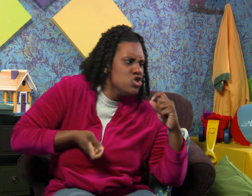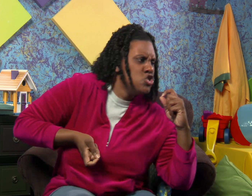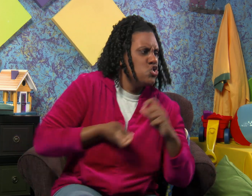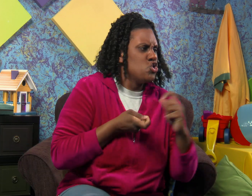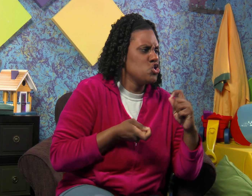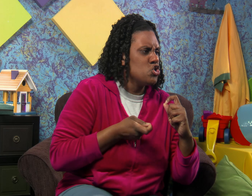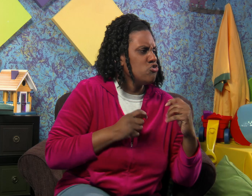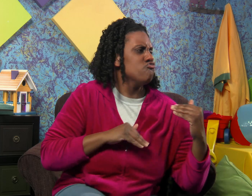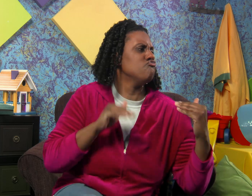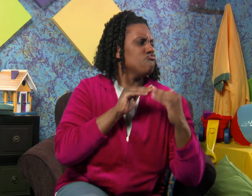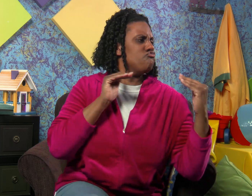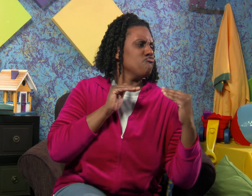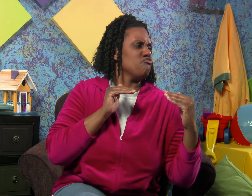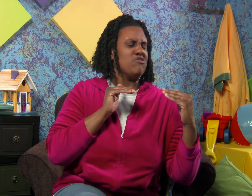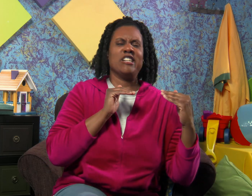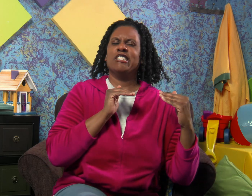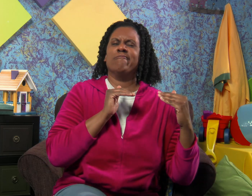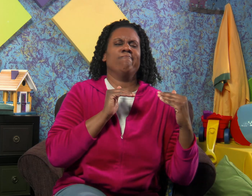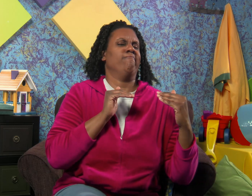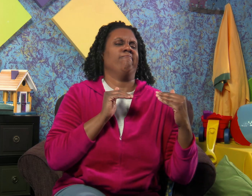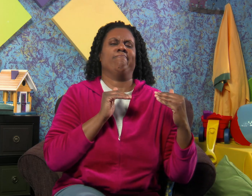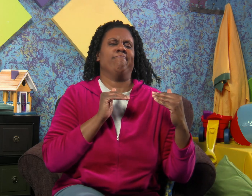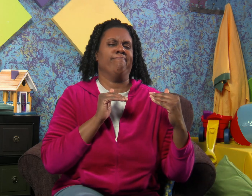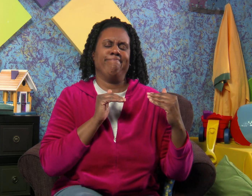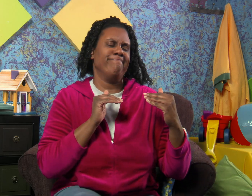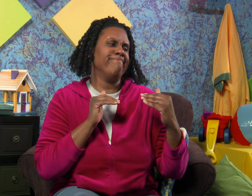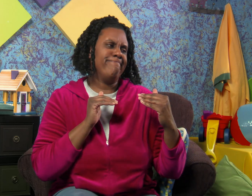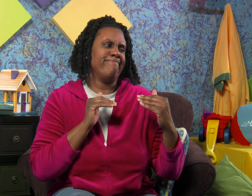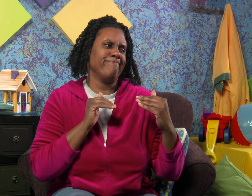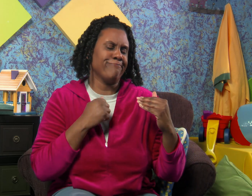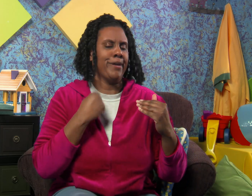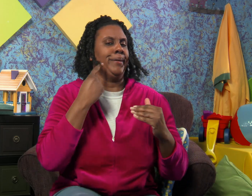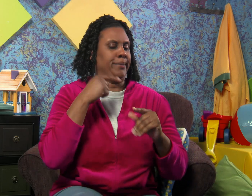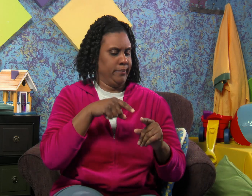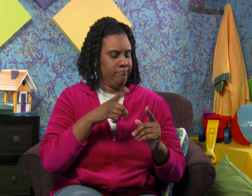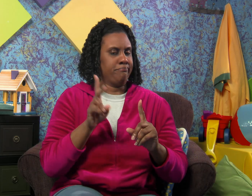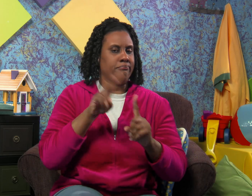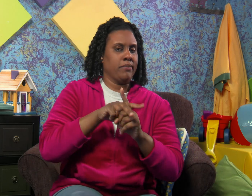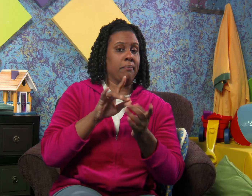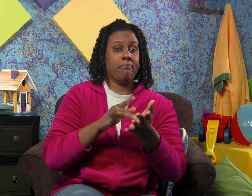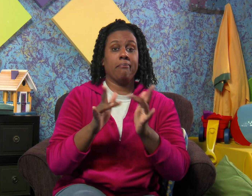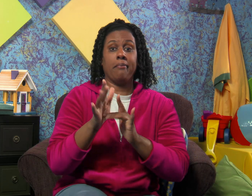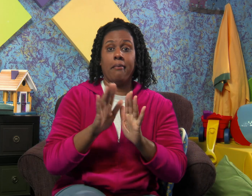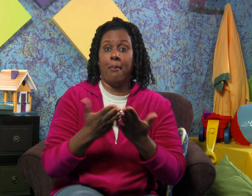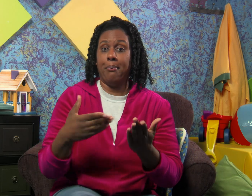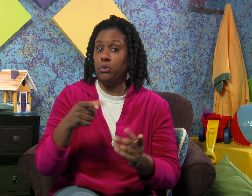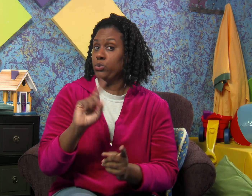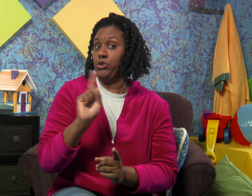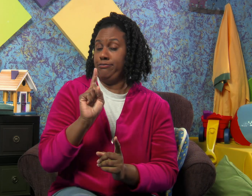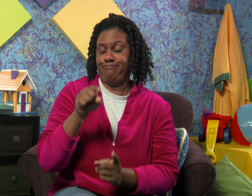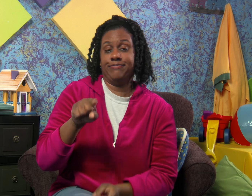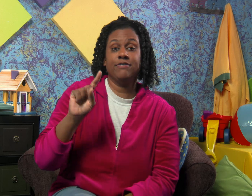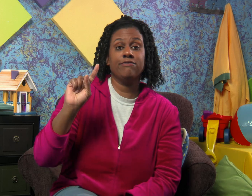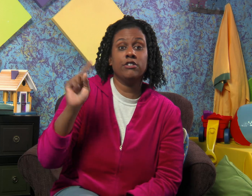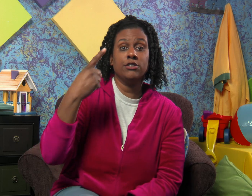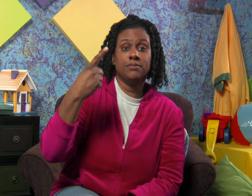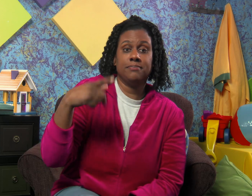SHOULD I GET REVENGE AND GET EVEN WITH THEM? WOULD THAT BE FAIR? WHERE DOES THE BIBLE TALK ABOUT THIS?